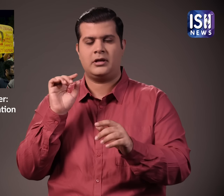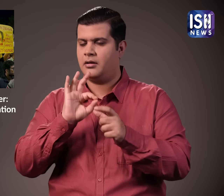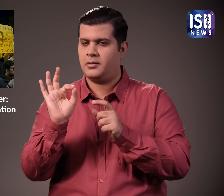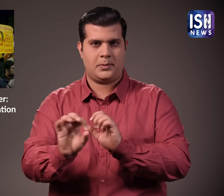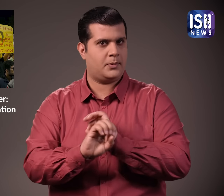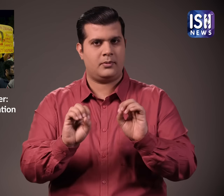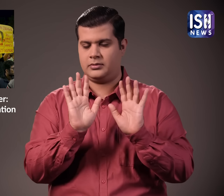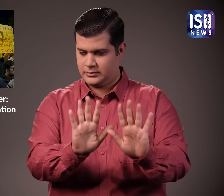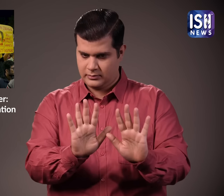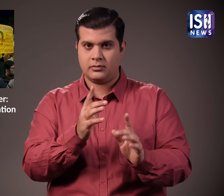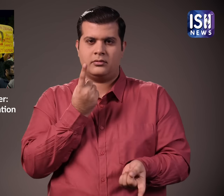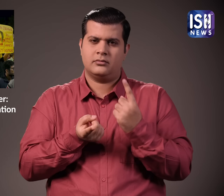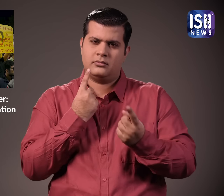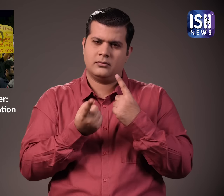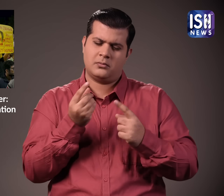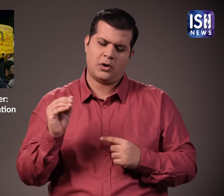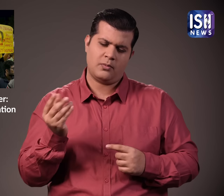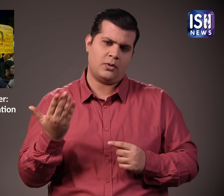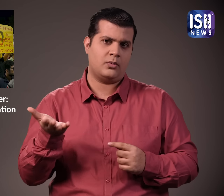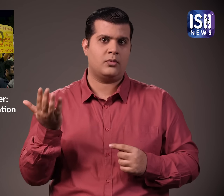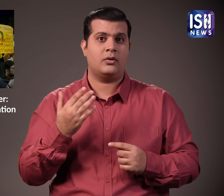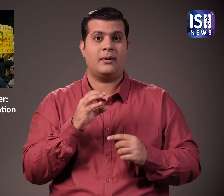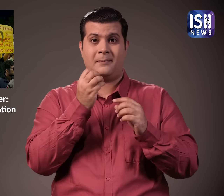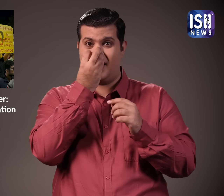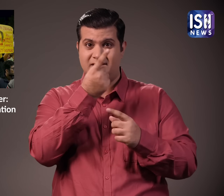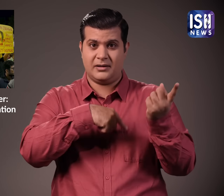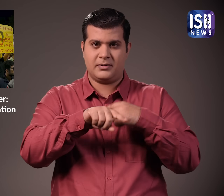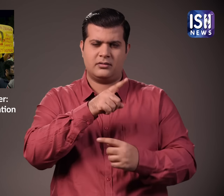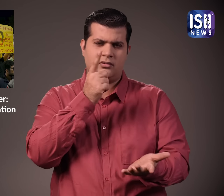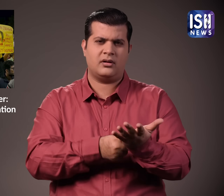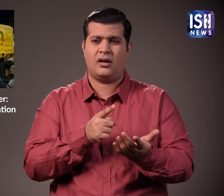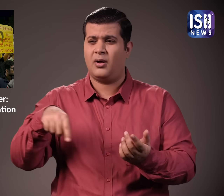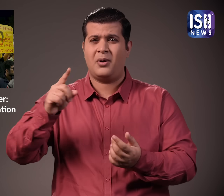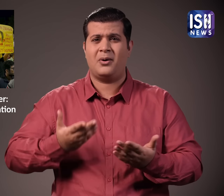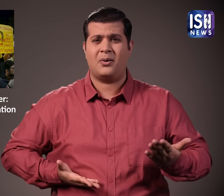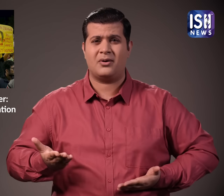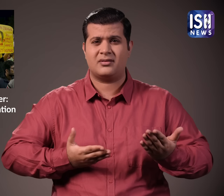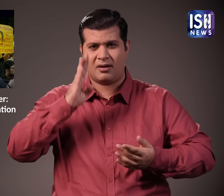Currently there is the parents have not cremated the body and further investigations are going on.